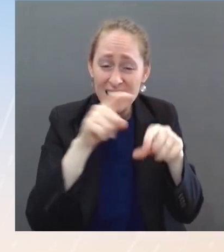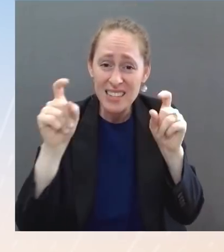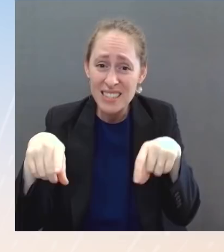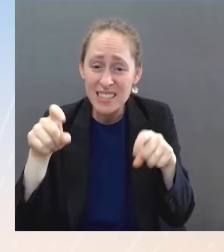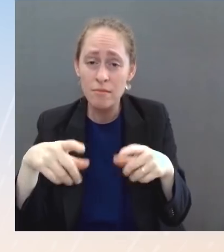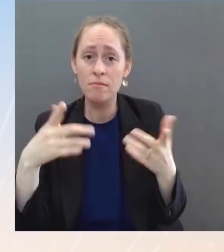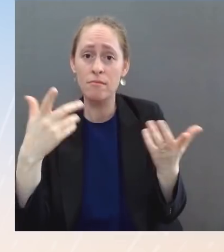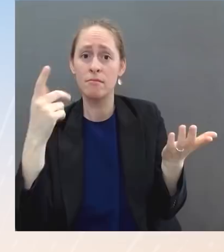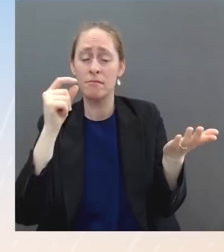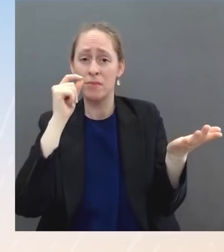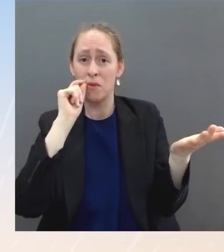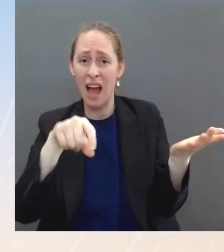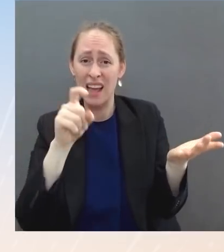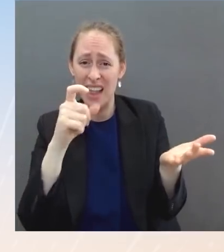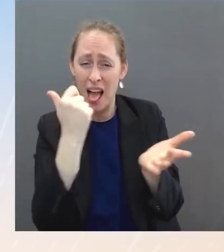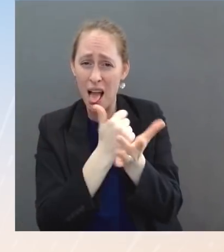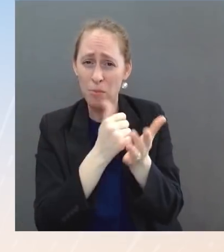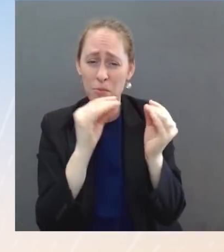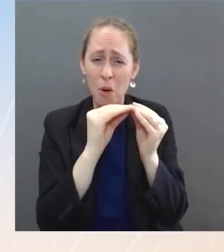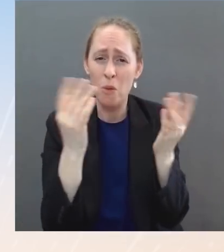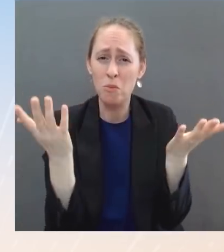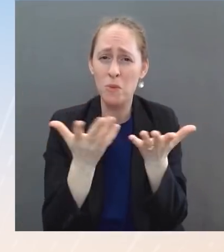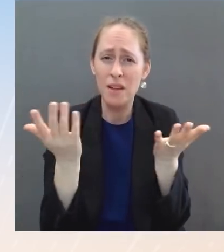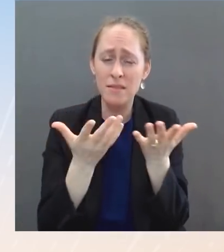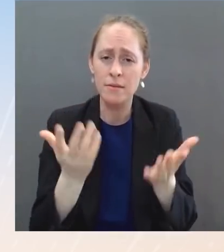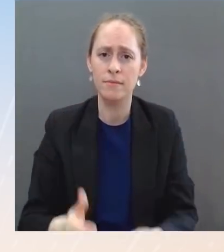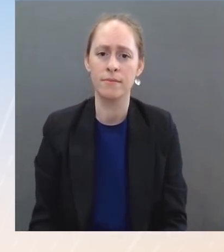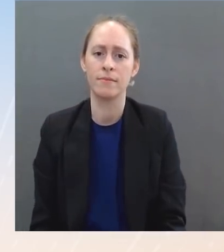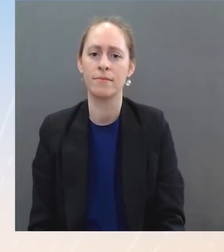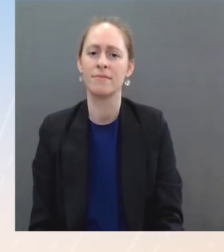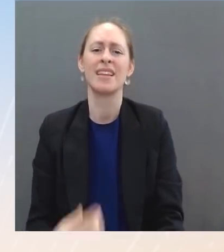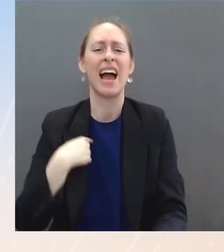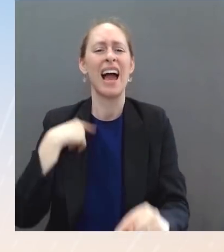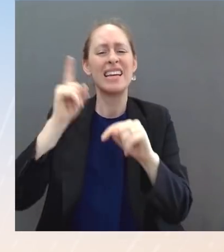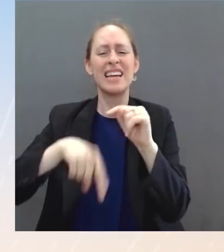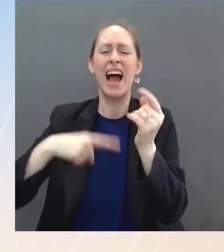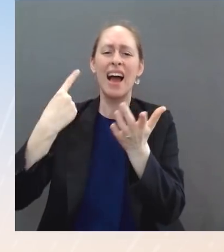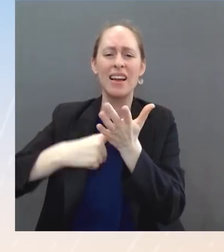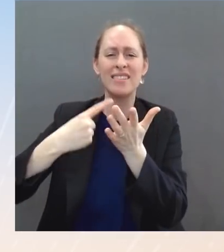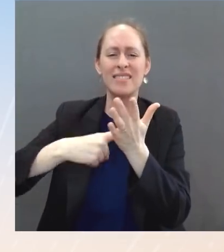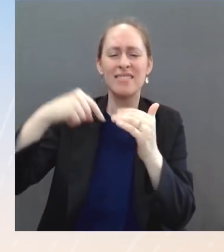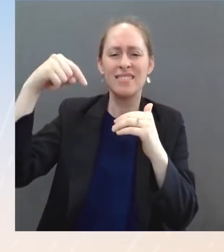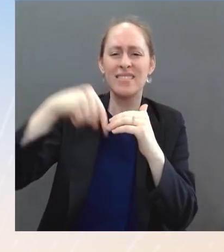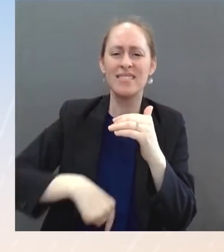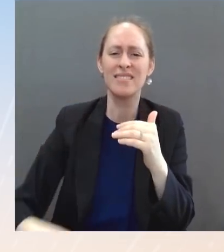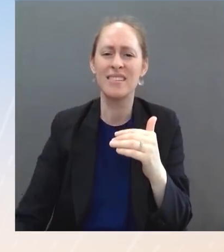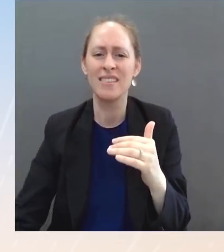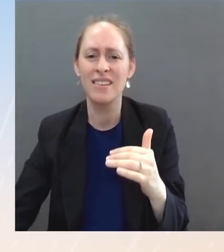Mr. Sullivan: So, I'm not going to get into certain specific systems because, as I said at the outset, there are operational sensitivities